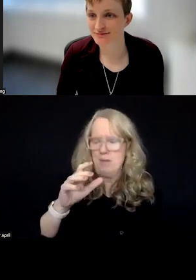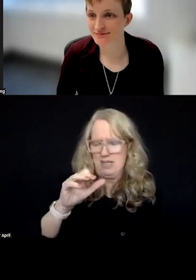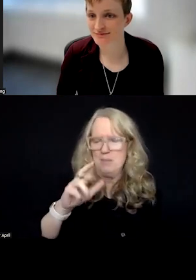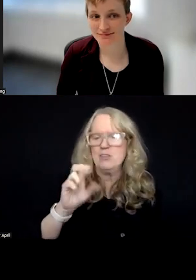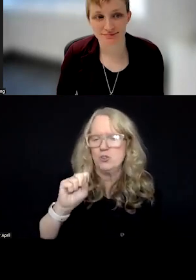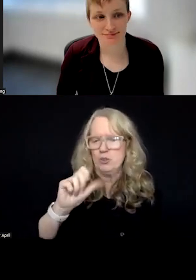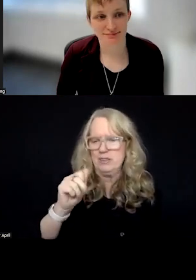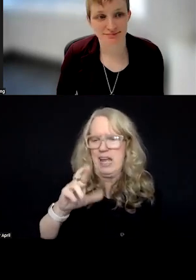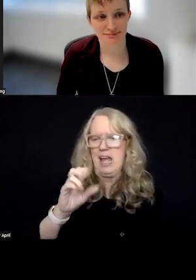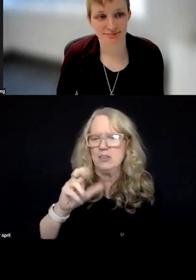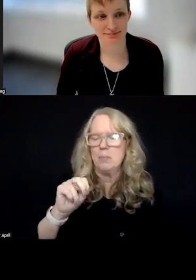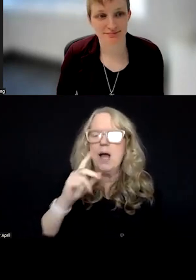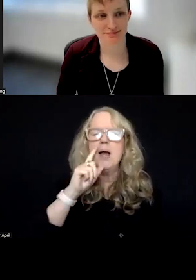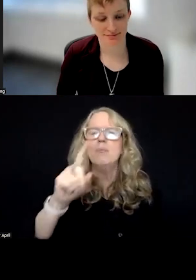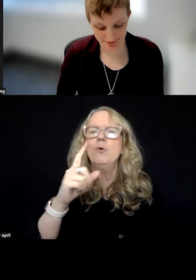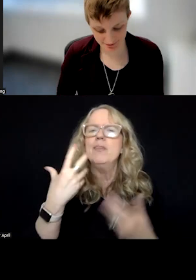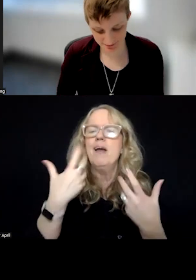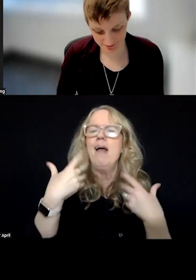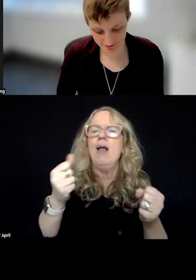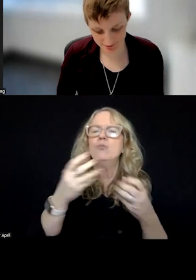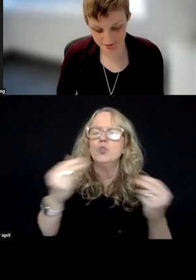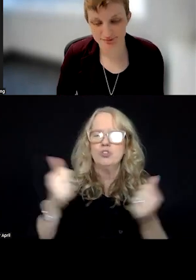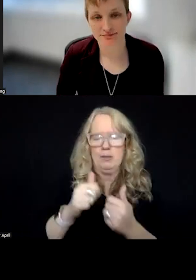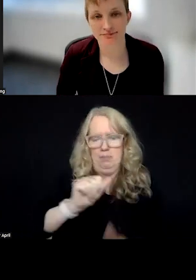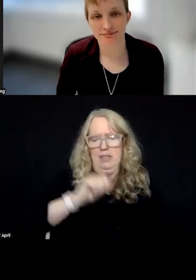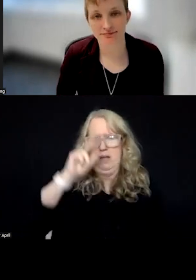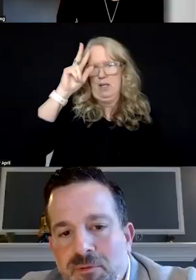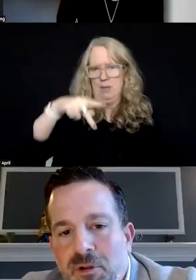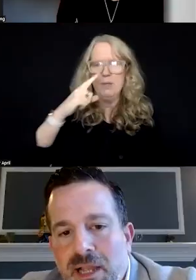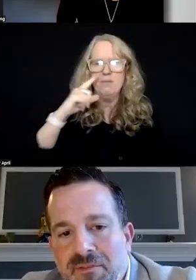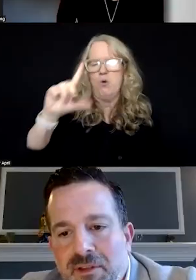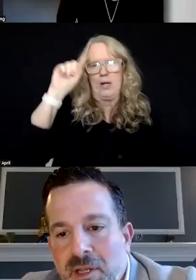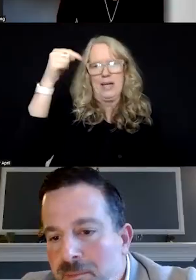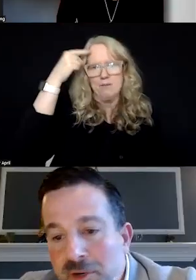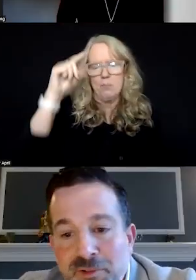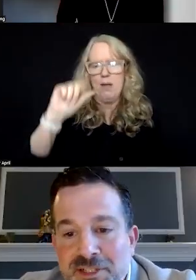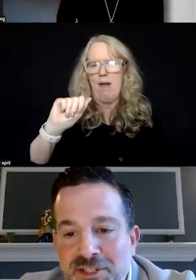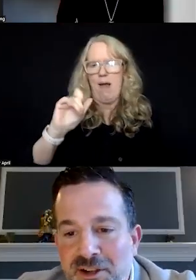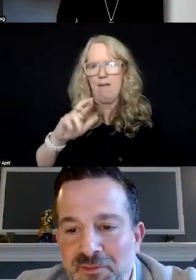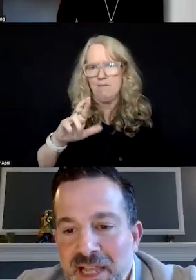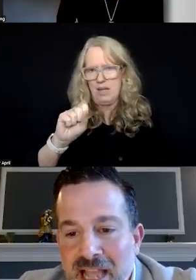CONNECTIONS HEALTH SOLUTIONS. I AM THE VICE PRESIDENT OF GOVERNMENT AFFAIRS. IN THAT ROLE, I HAVE THE PRIVILEGE OF